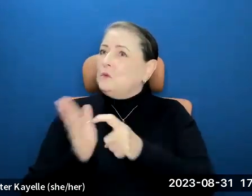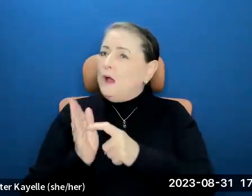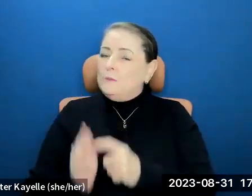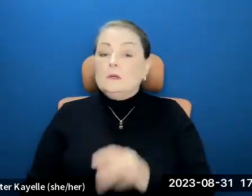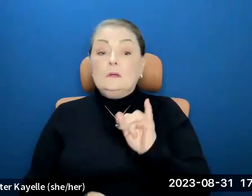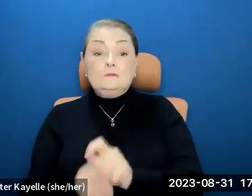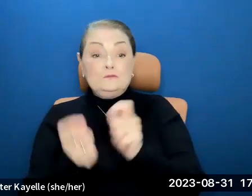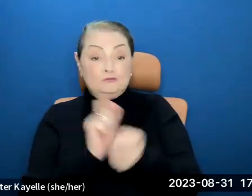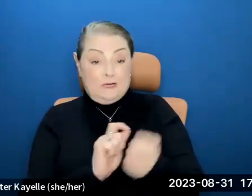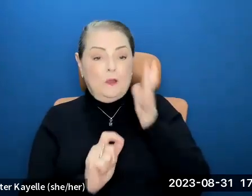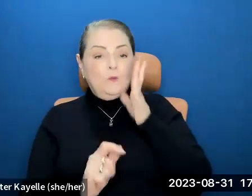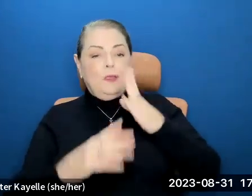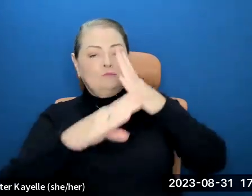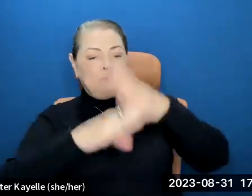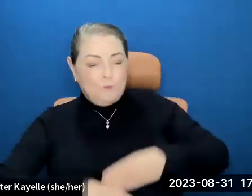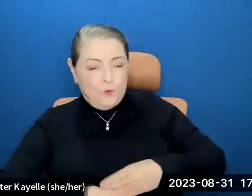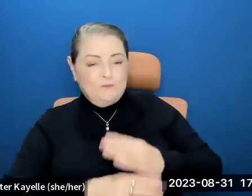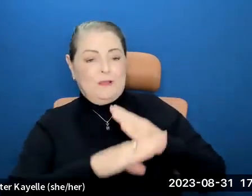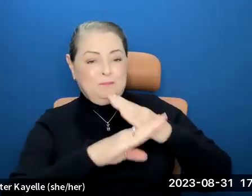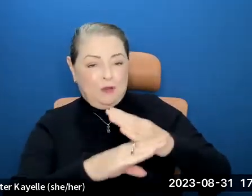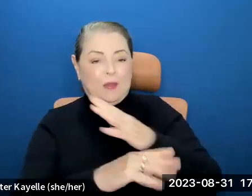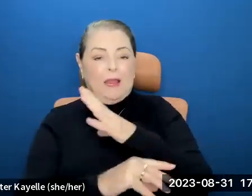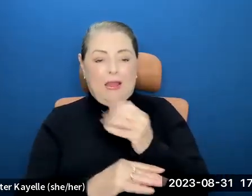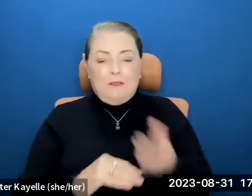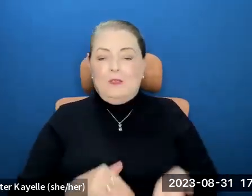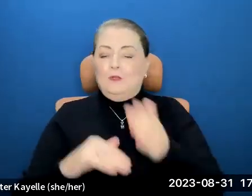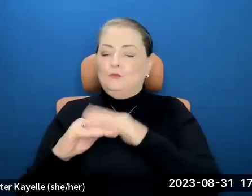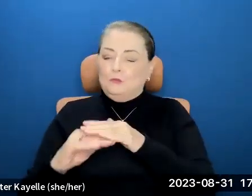remove that barrier and increase the number of professionals that are qualified to supervise